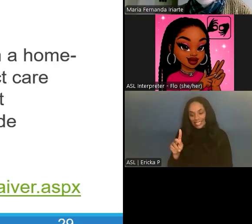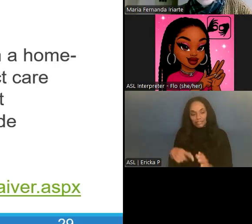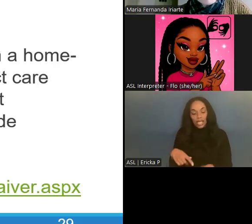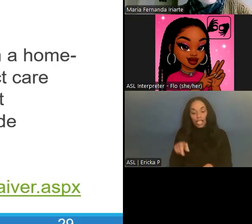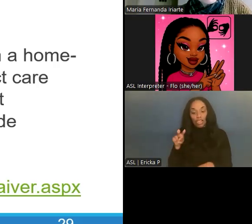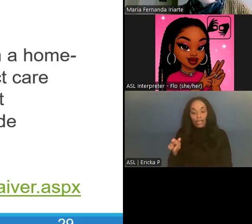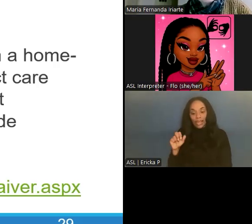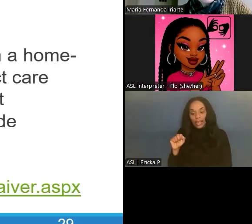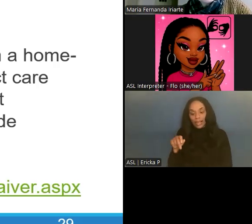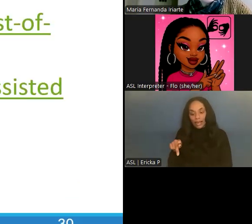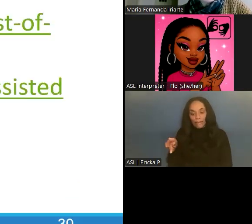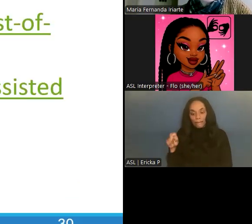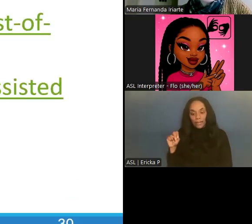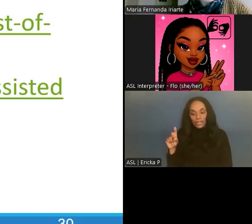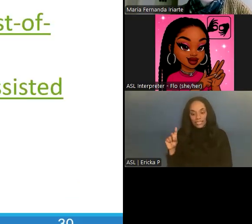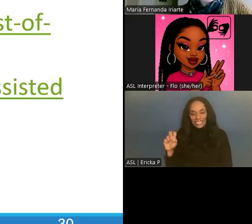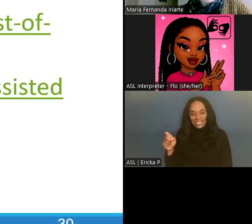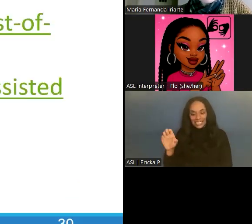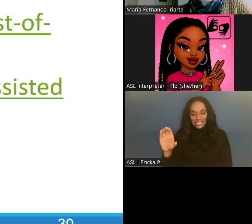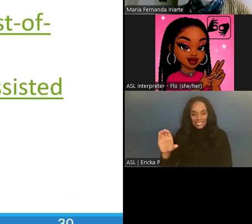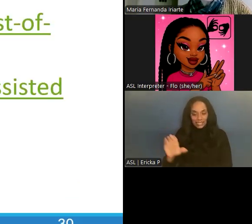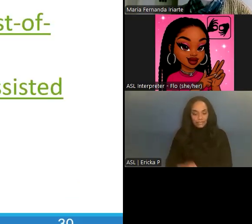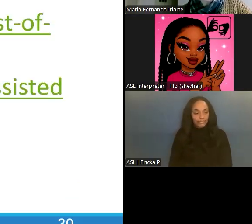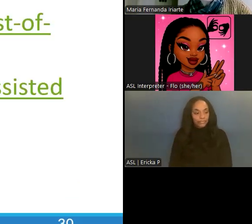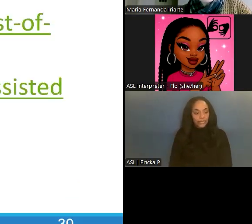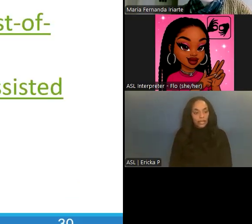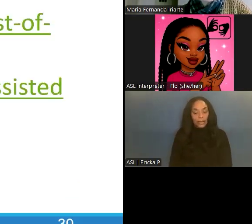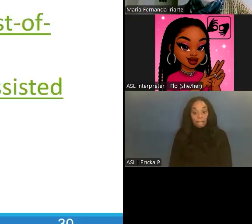and that's where you're going to find all of the services. How do you apply?